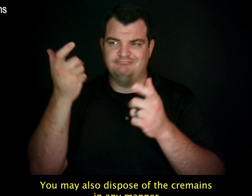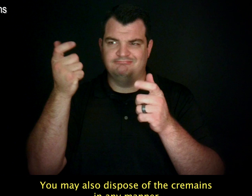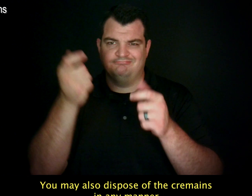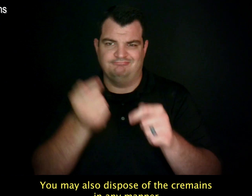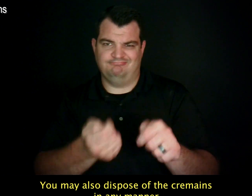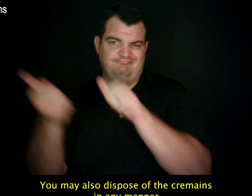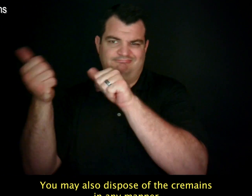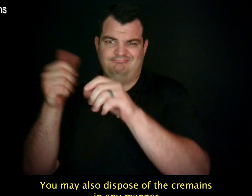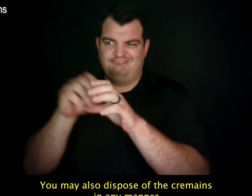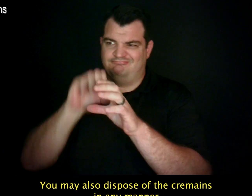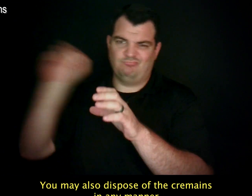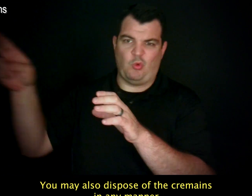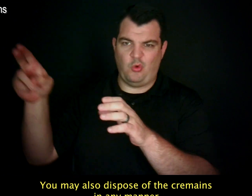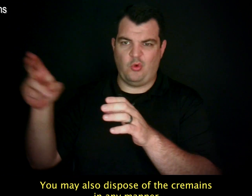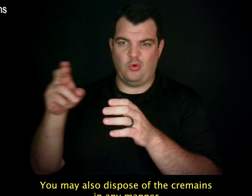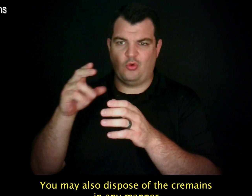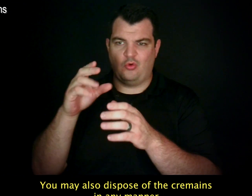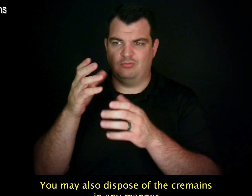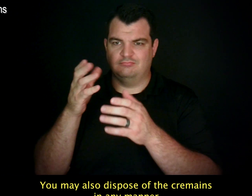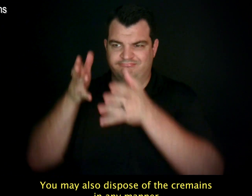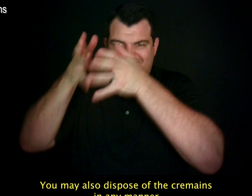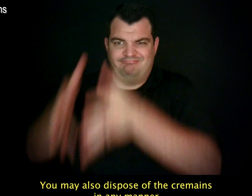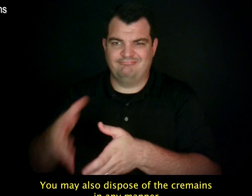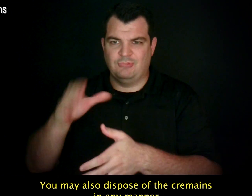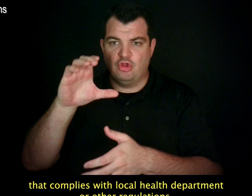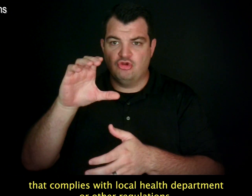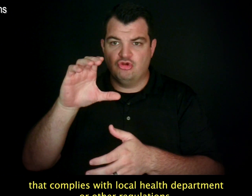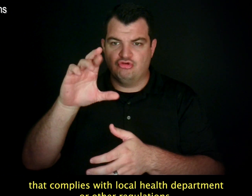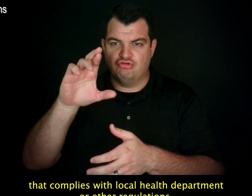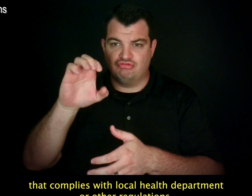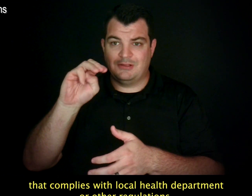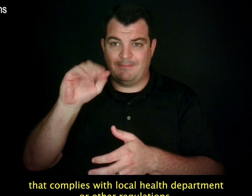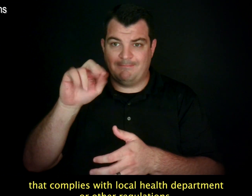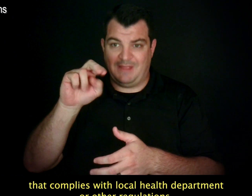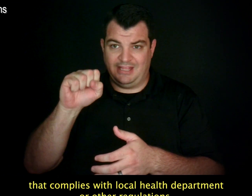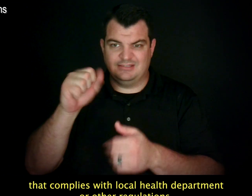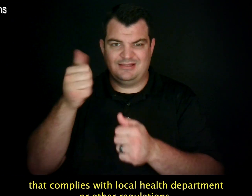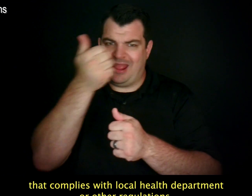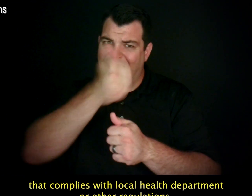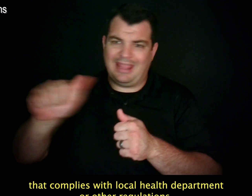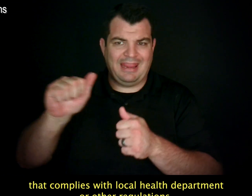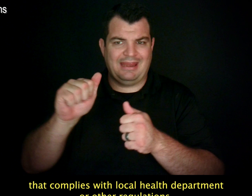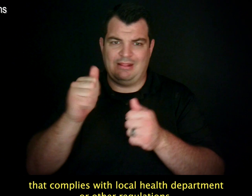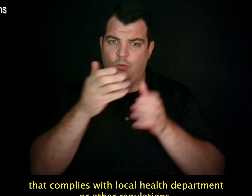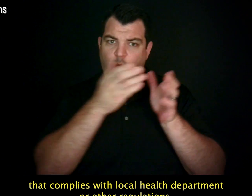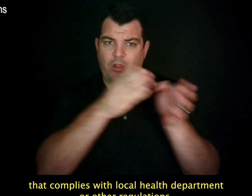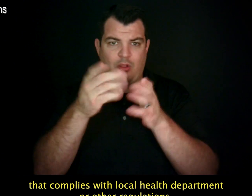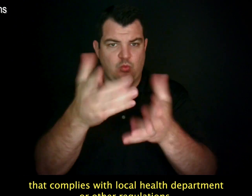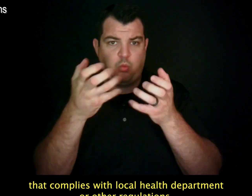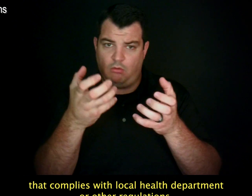You may also dispose of the cremains in any manner that complies with local health department or other regulations.